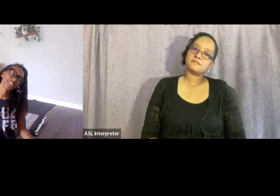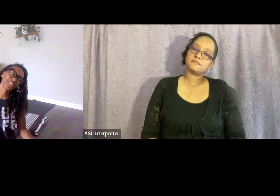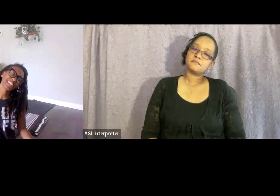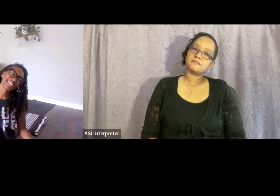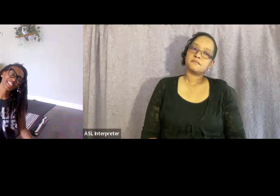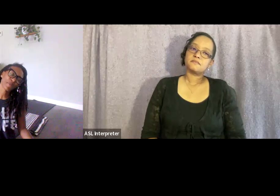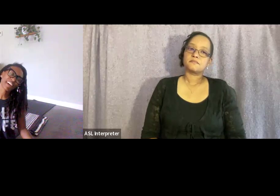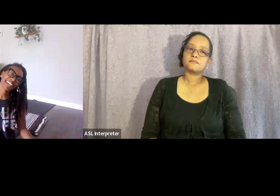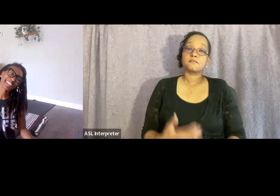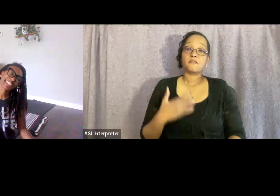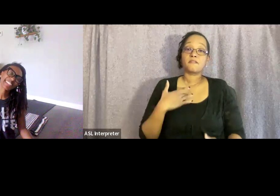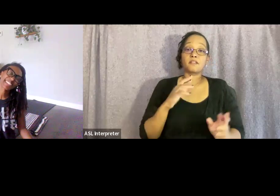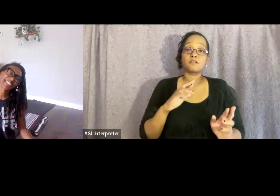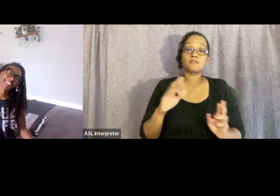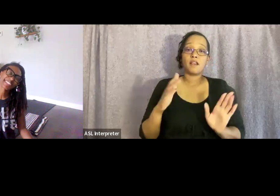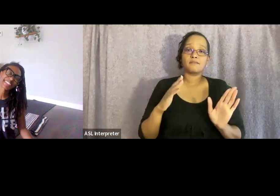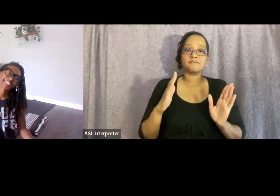And when you're ready, come back to center.